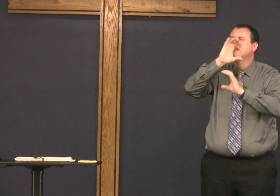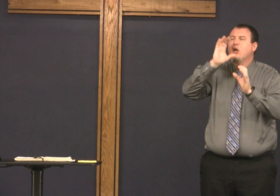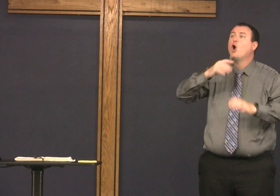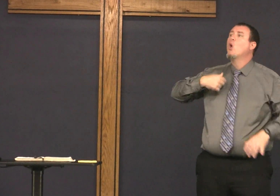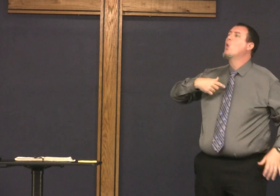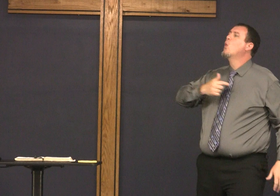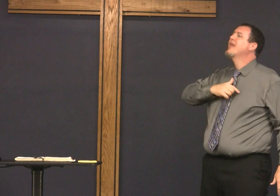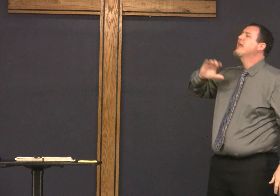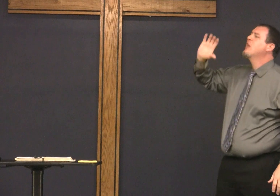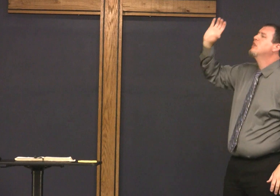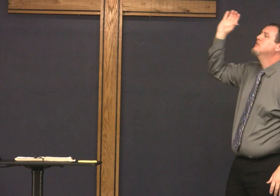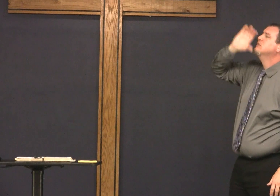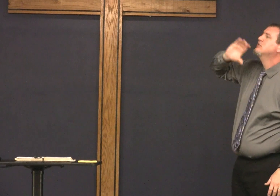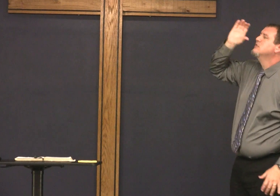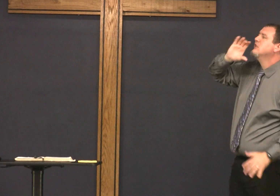what does it mean to seek Jesus